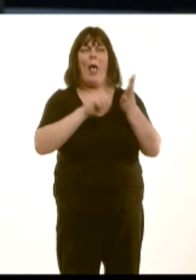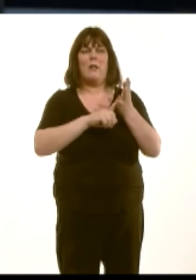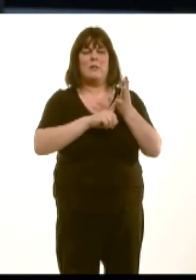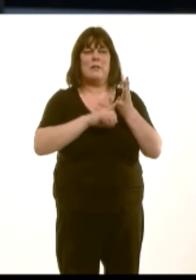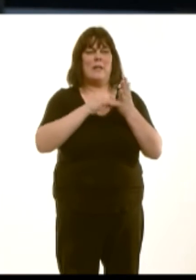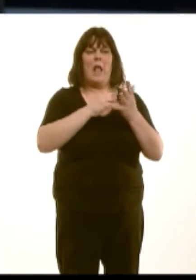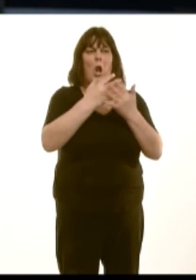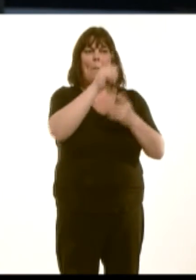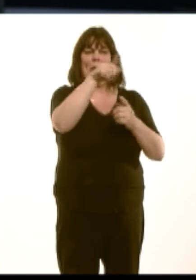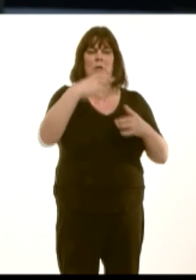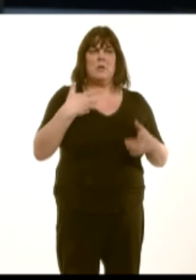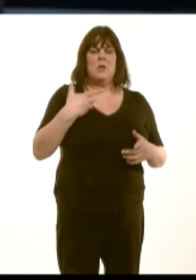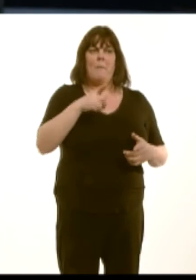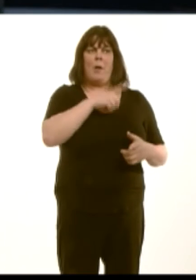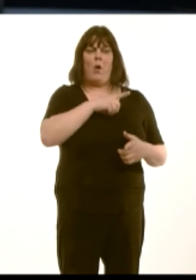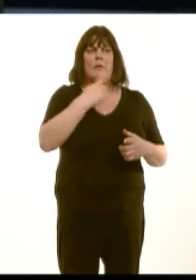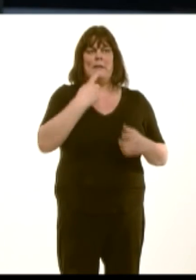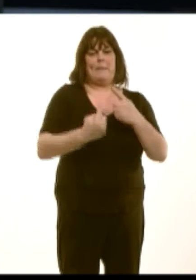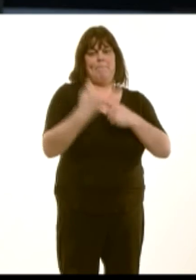intend to close the surgery at Llanwrtyd.